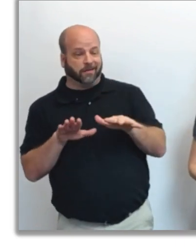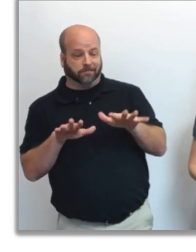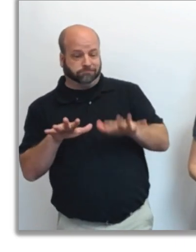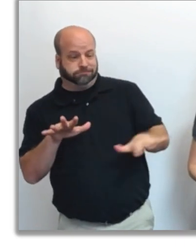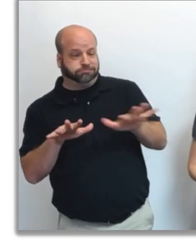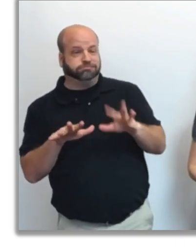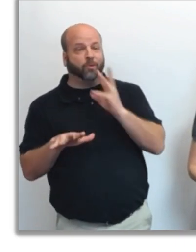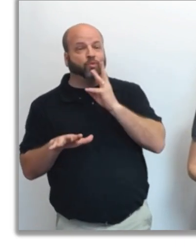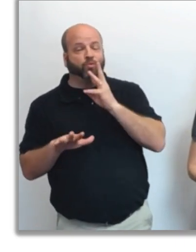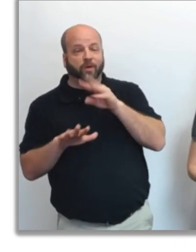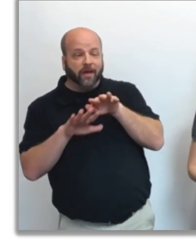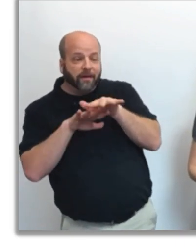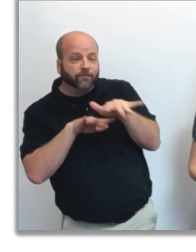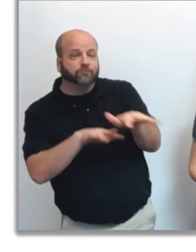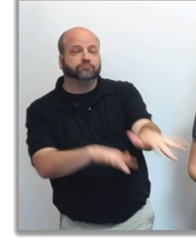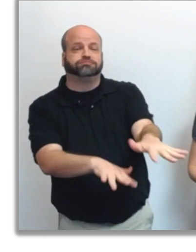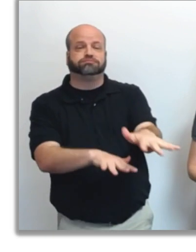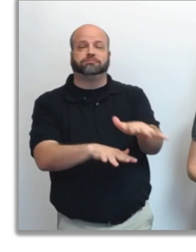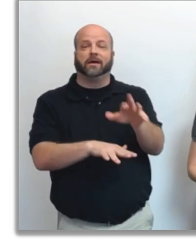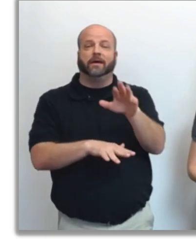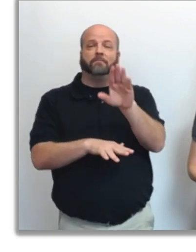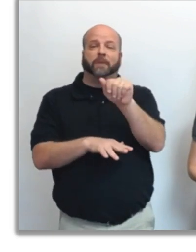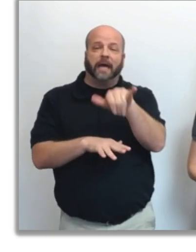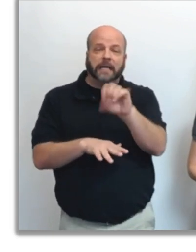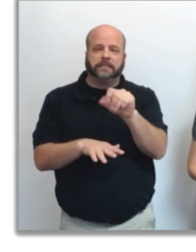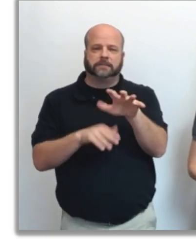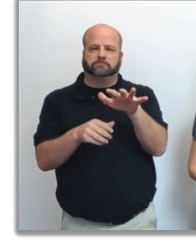bays, rivers, and estuaries.